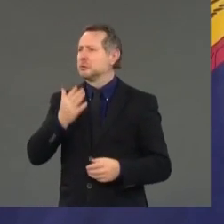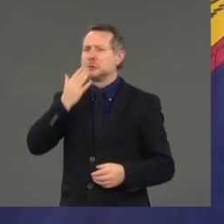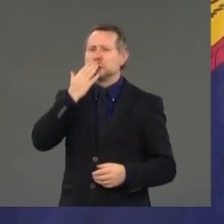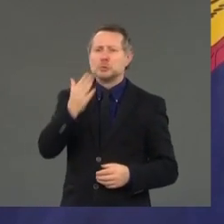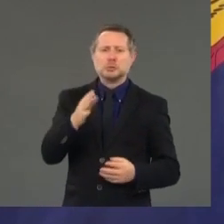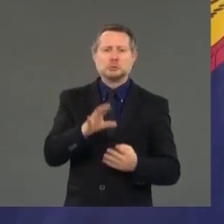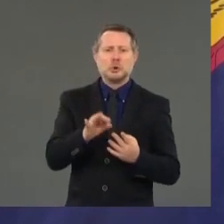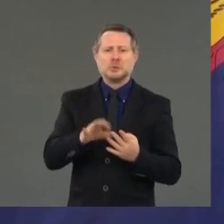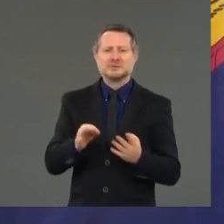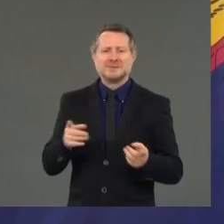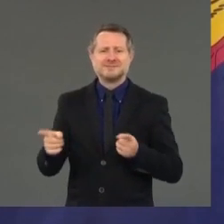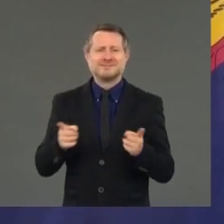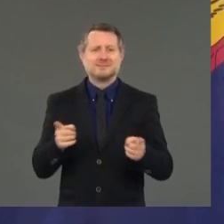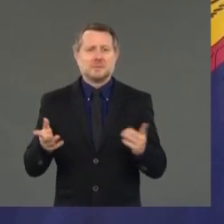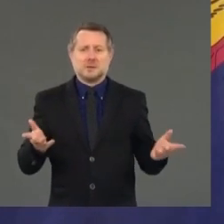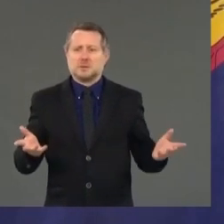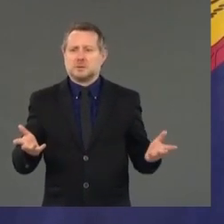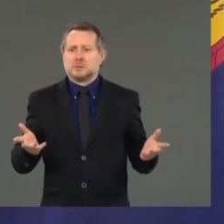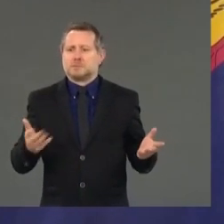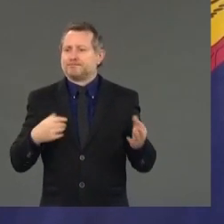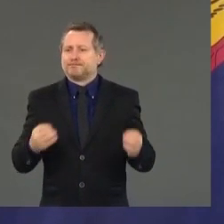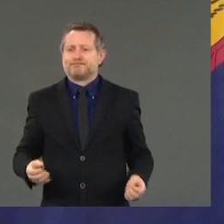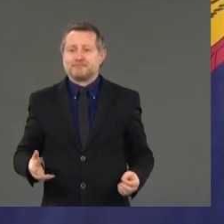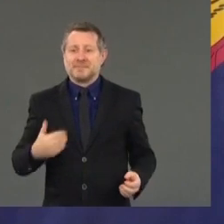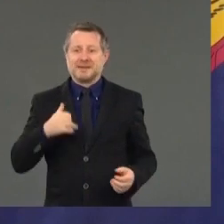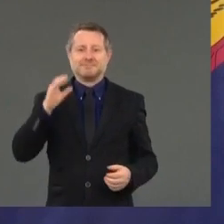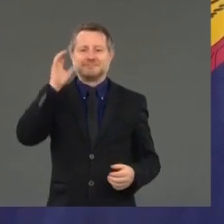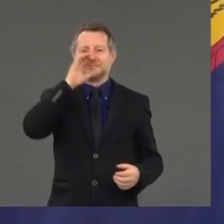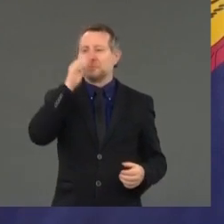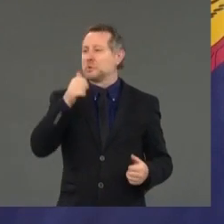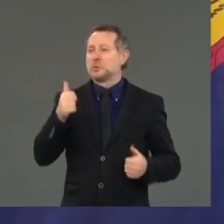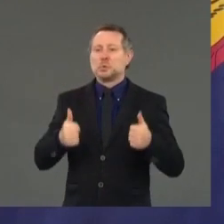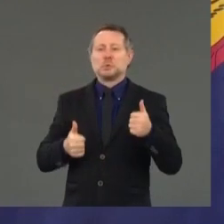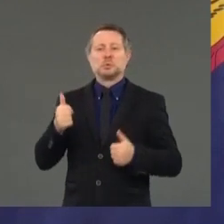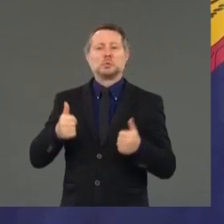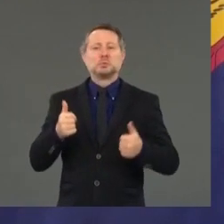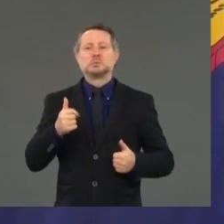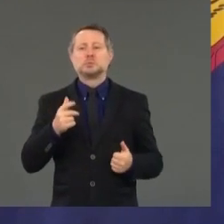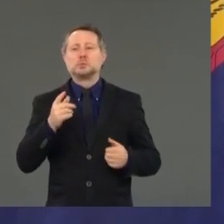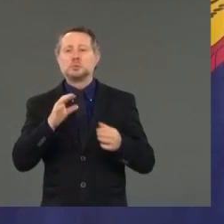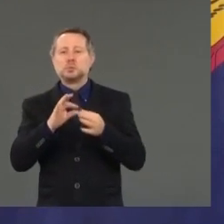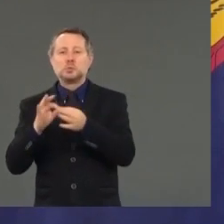SO THERE IS NO GOOD CHOICE HERE